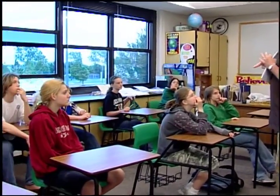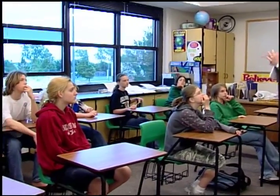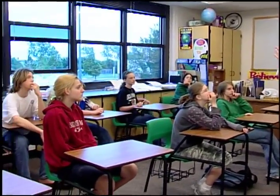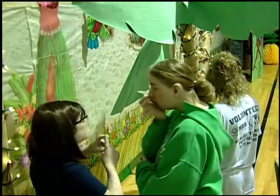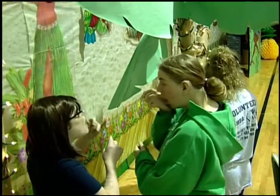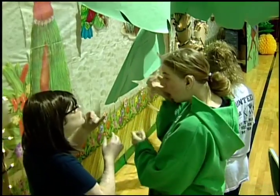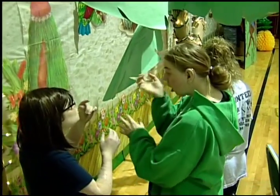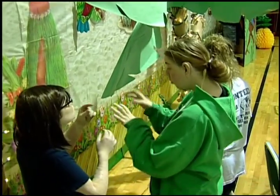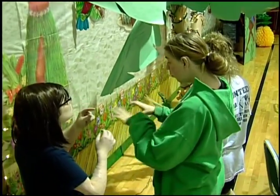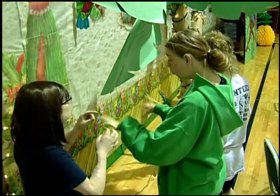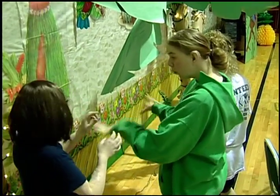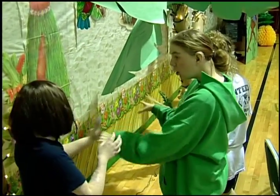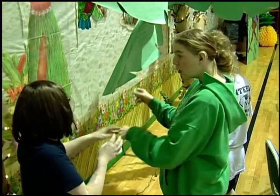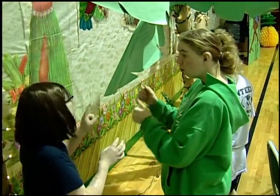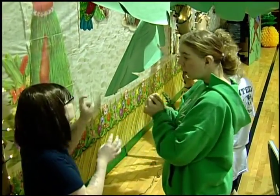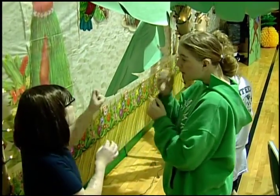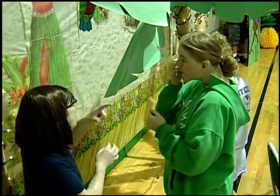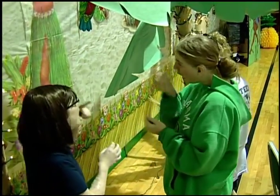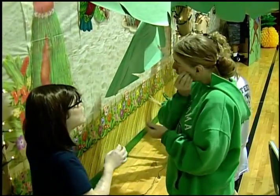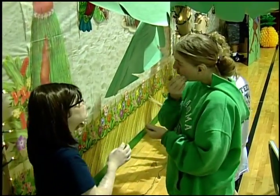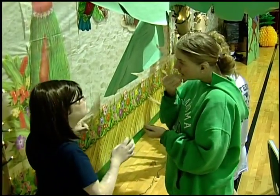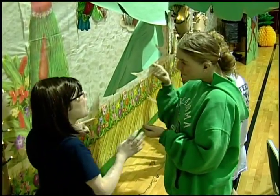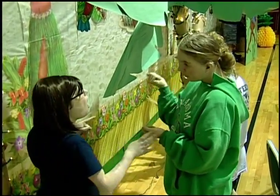or participate in summer school programs.